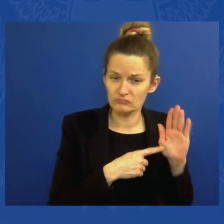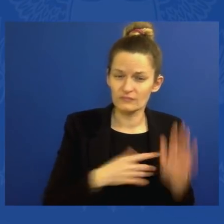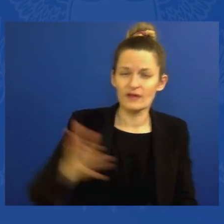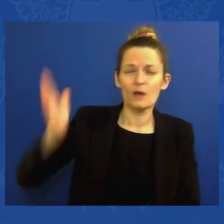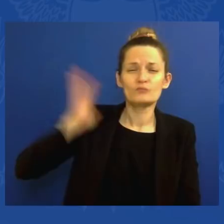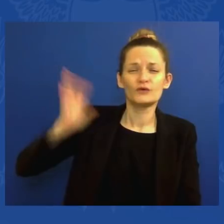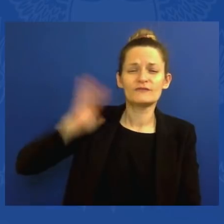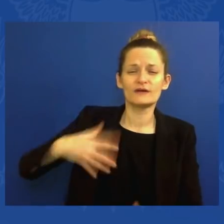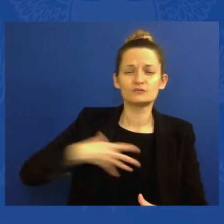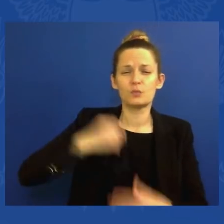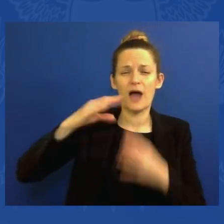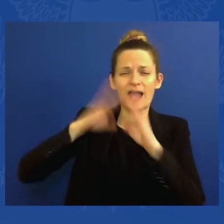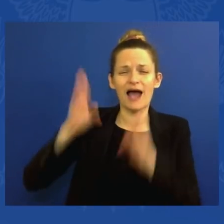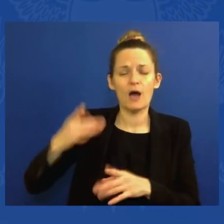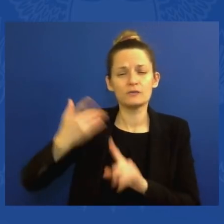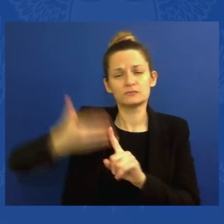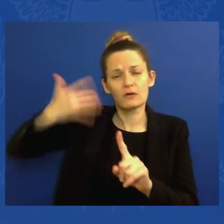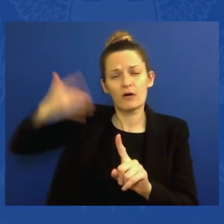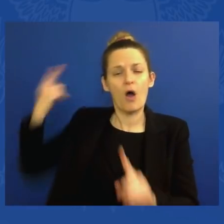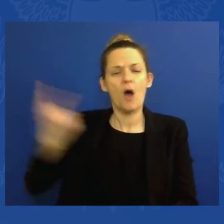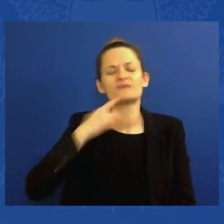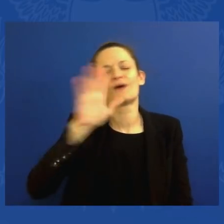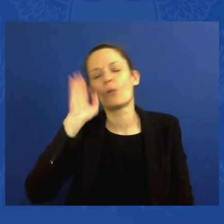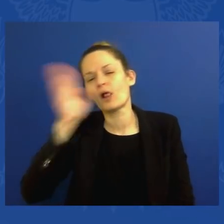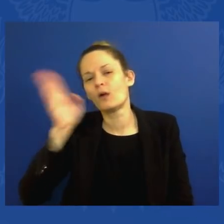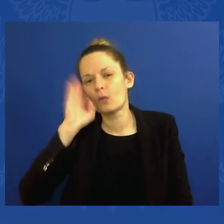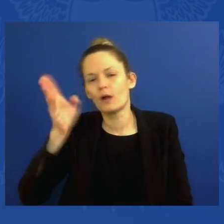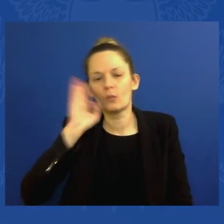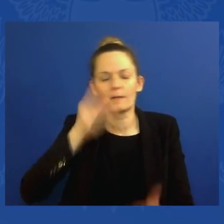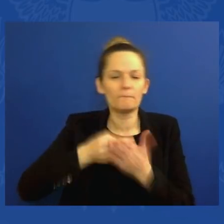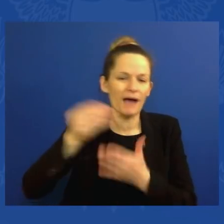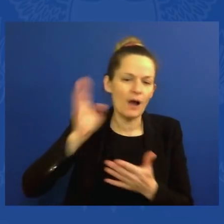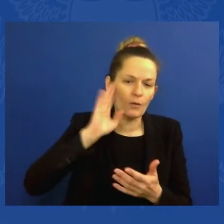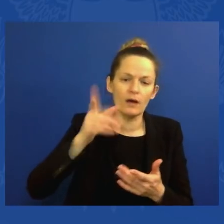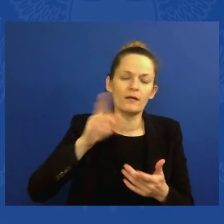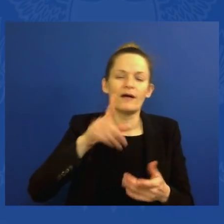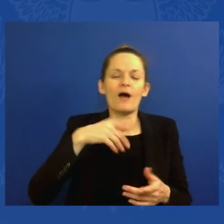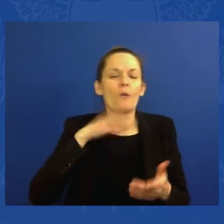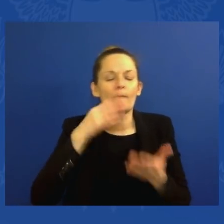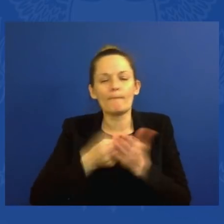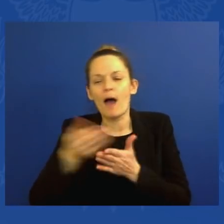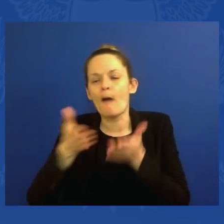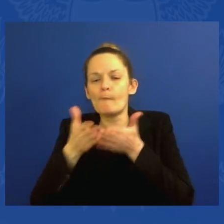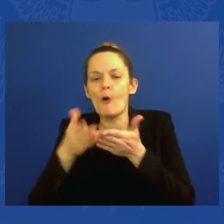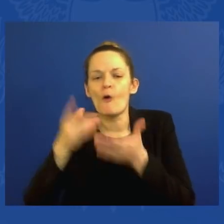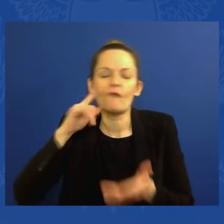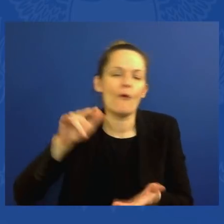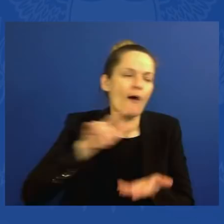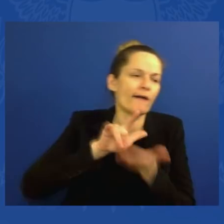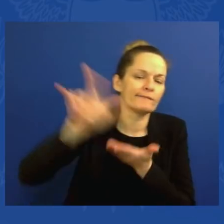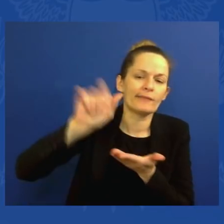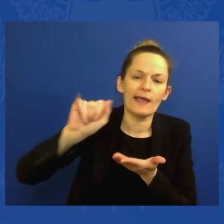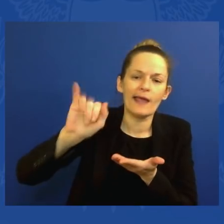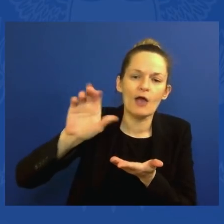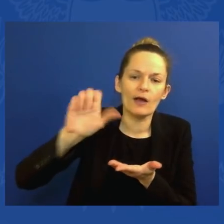or a ventilation system in a school -- the response is often is from the -- from the government: "We can't find an American company,